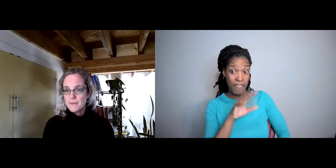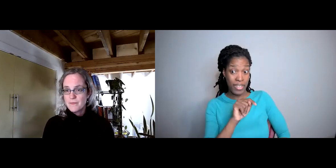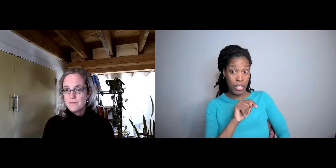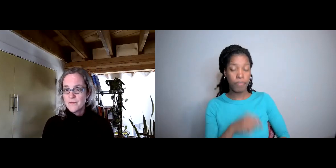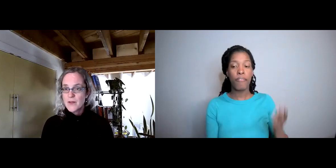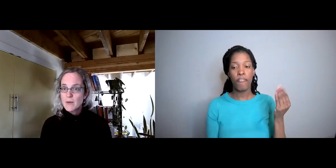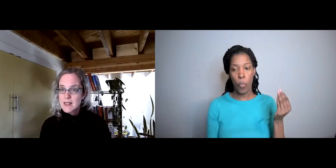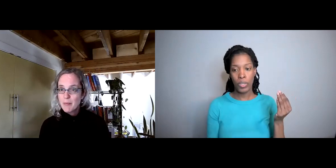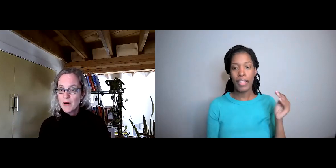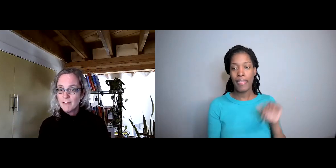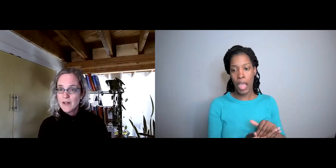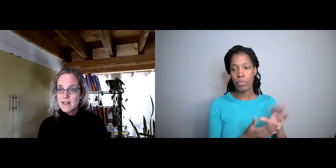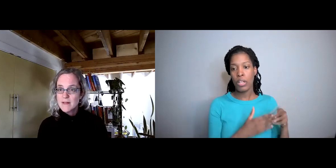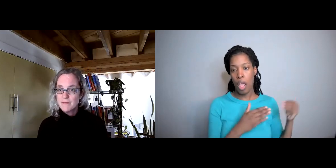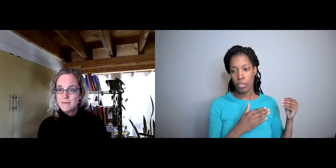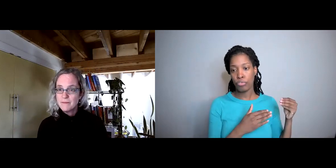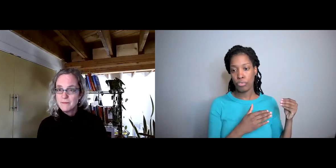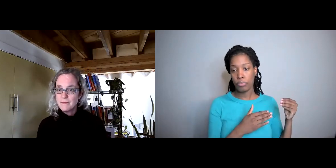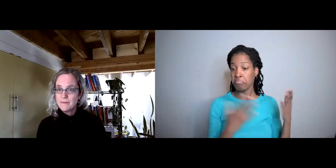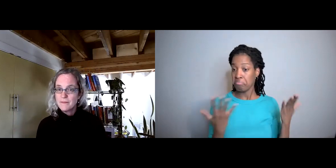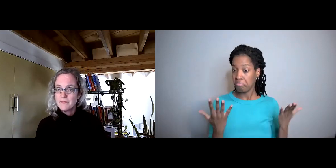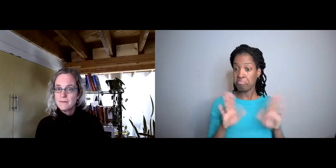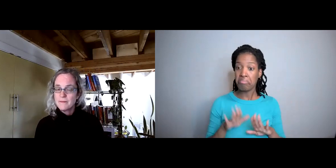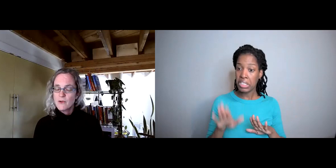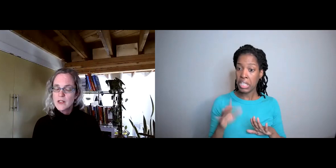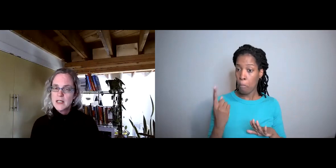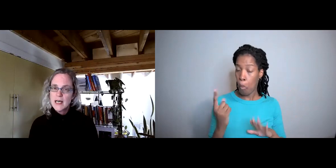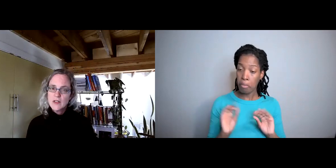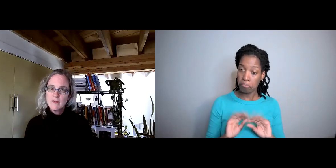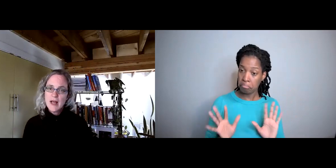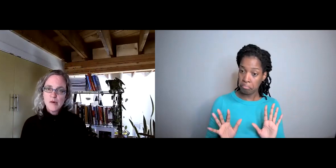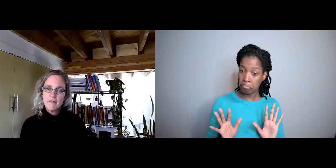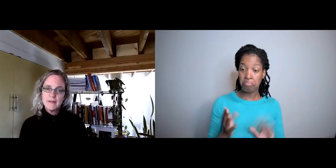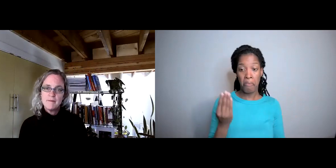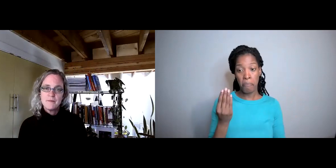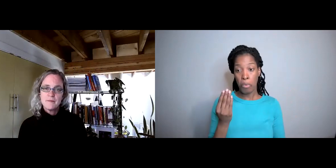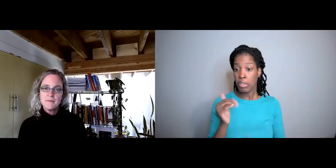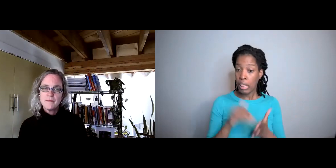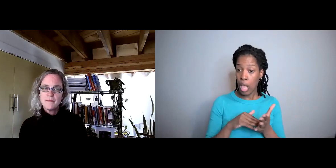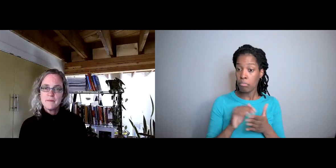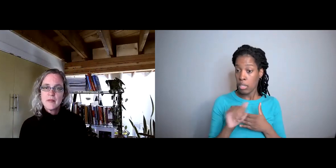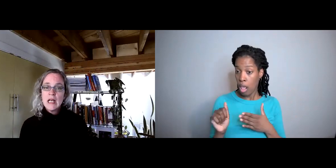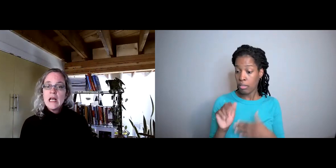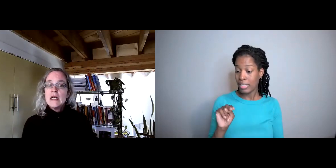So that was step one for us. $14,000 of net profit.